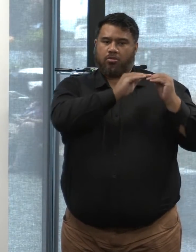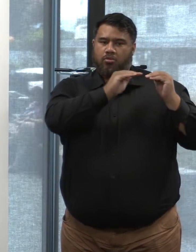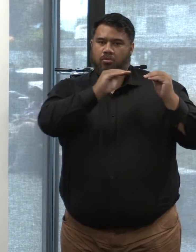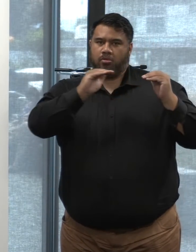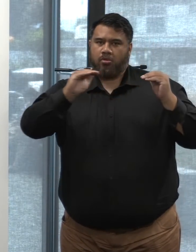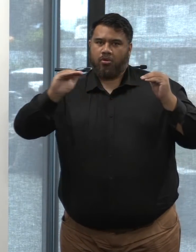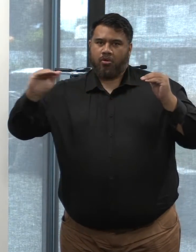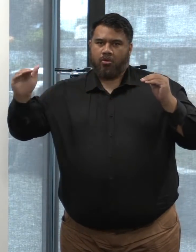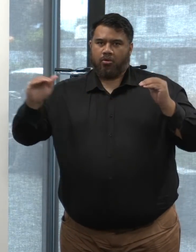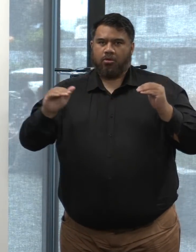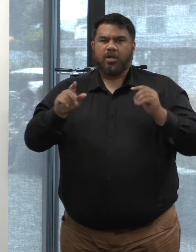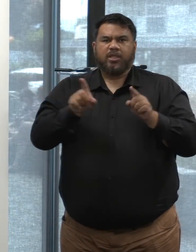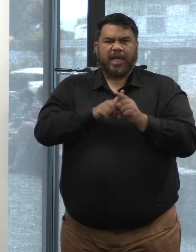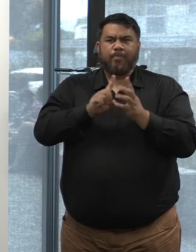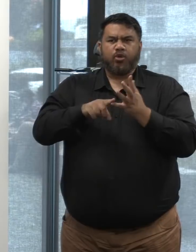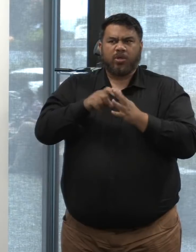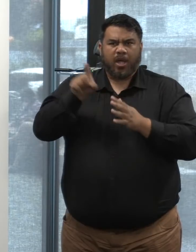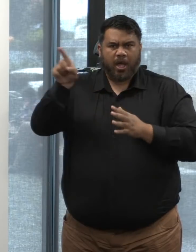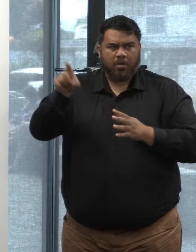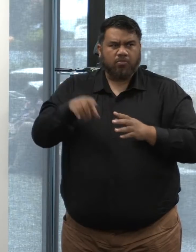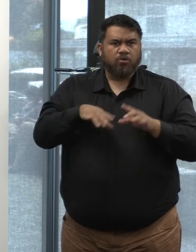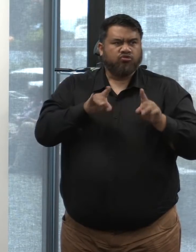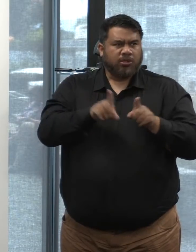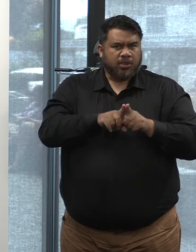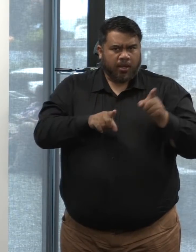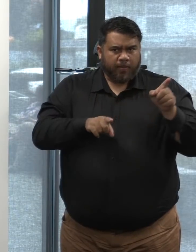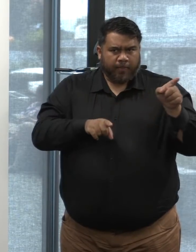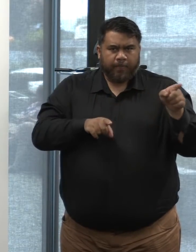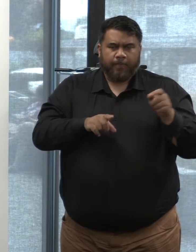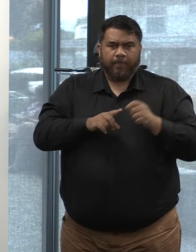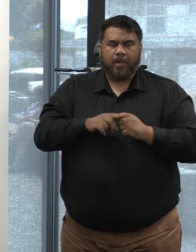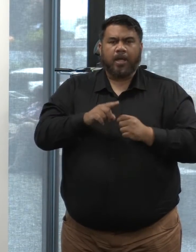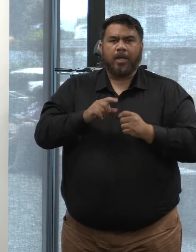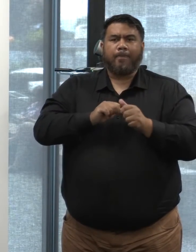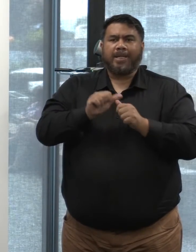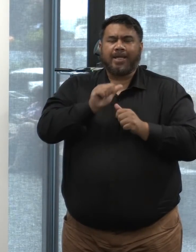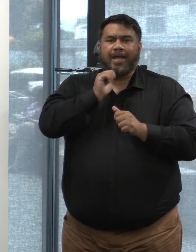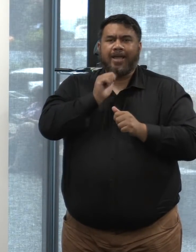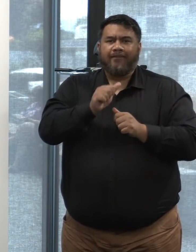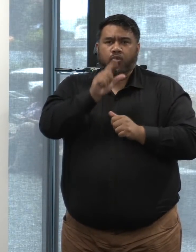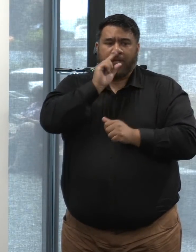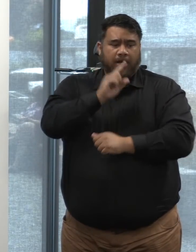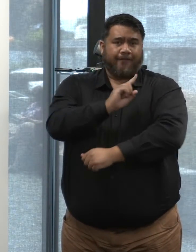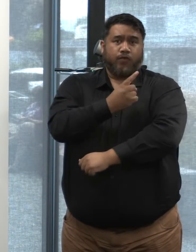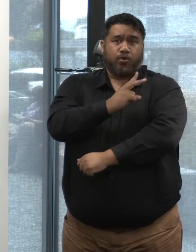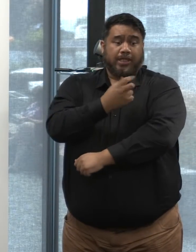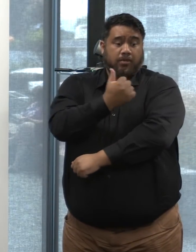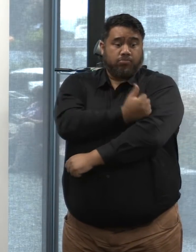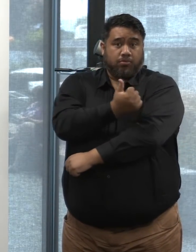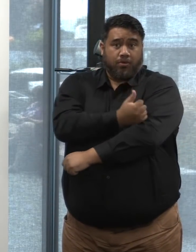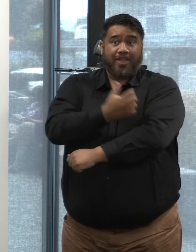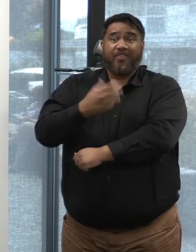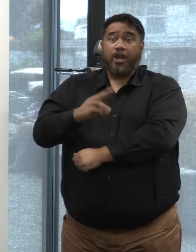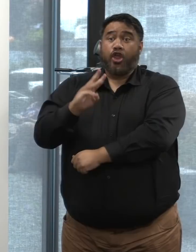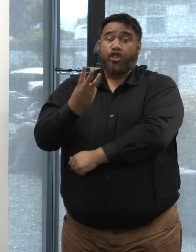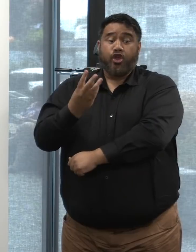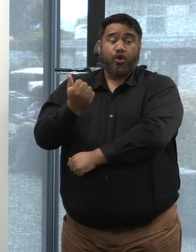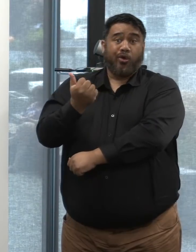to 3 months now, as they have